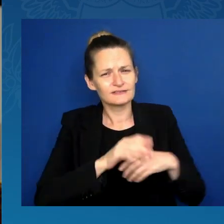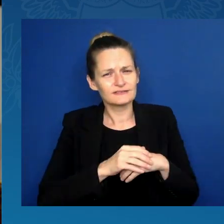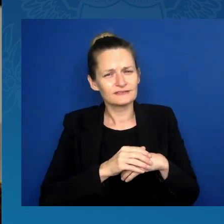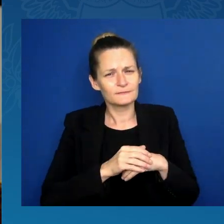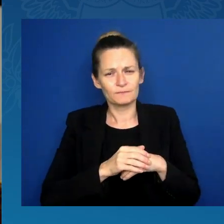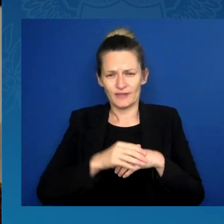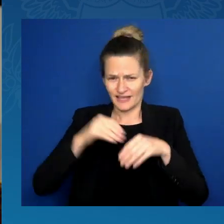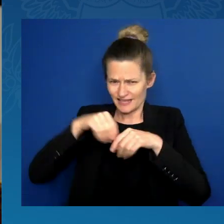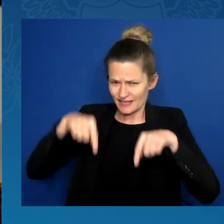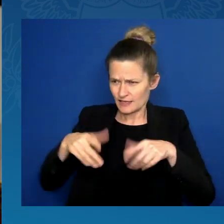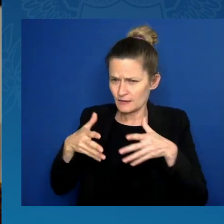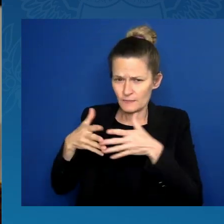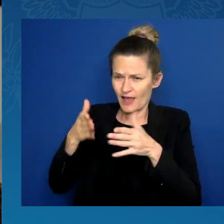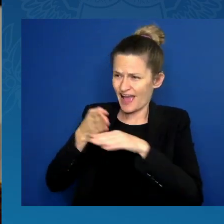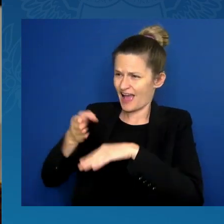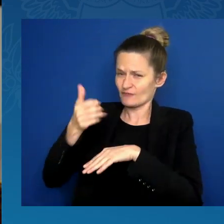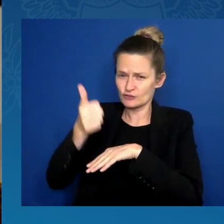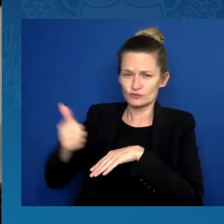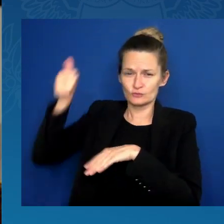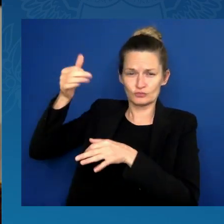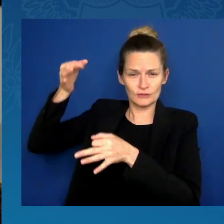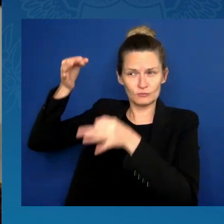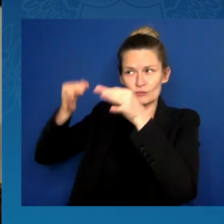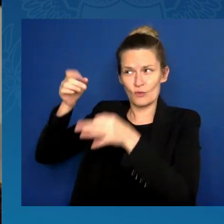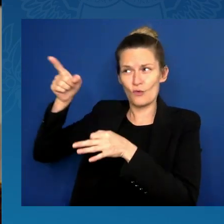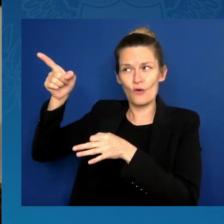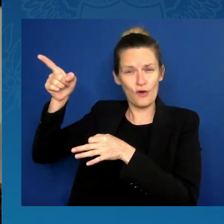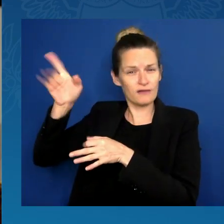So, as we all know, we are in a moment